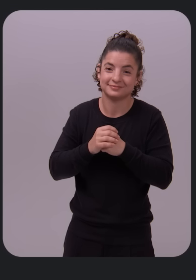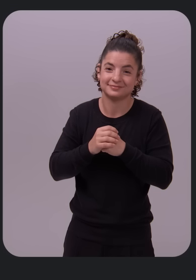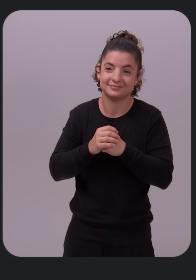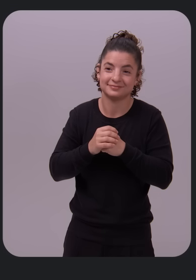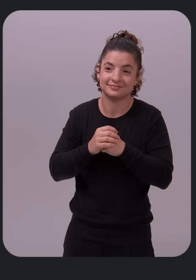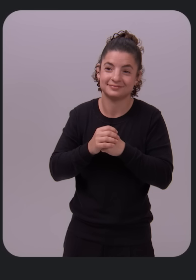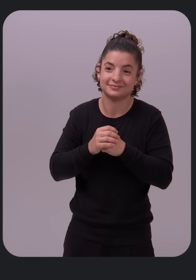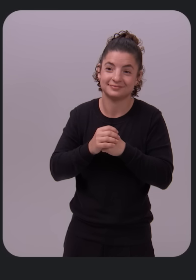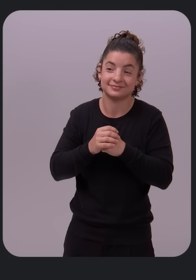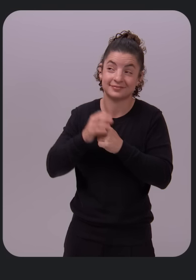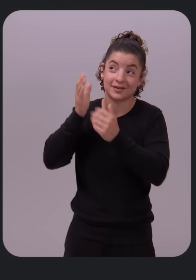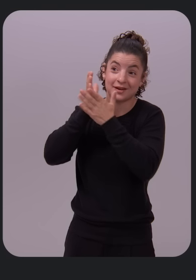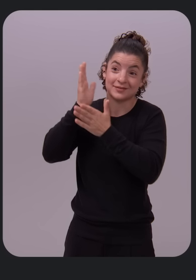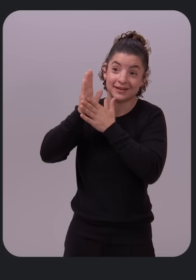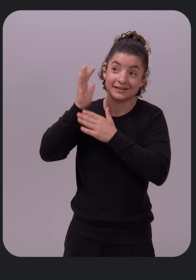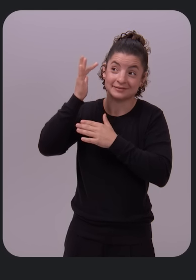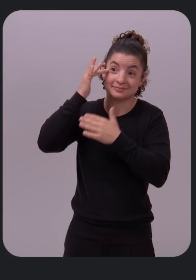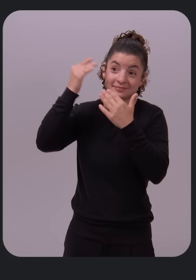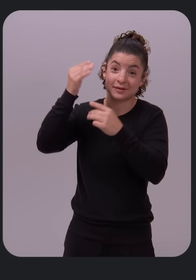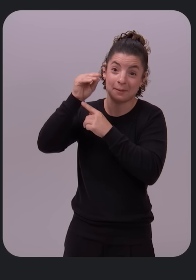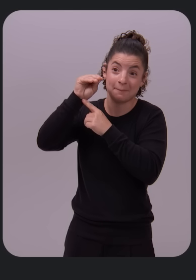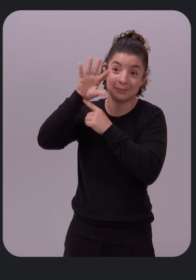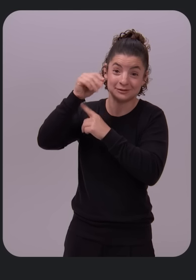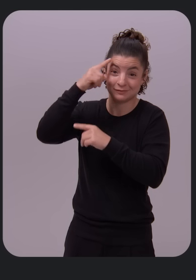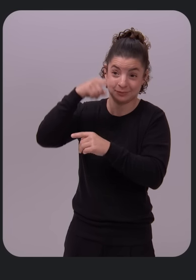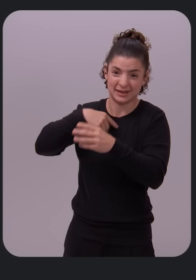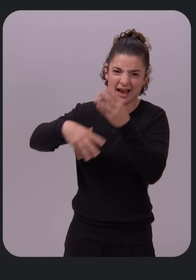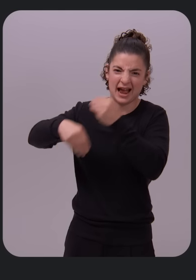All right, Gemini, take a photo for me, and add it to my favorites.